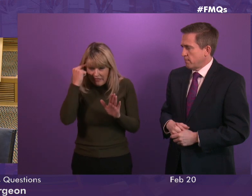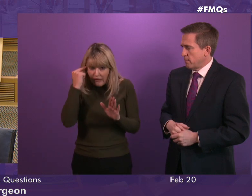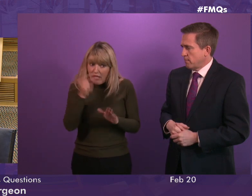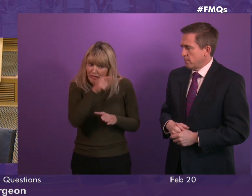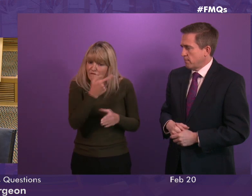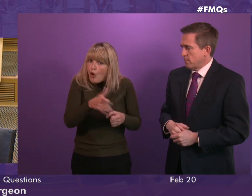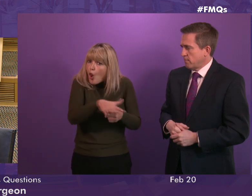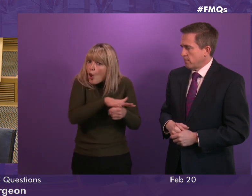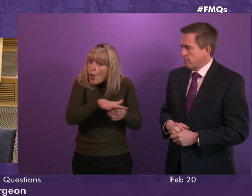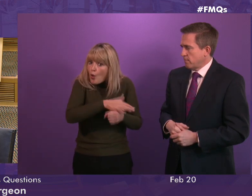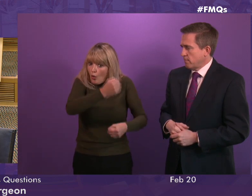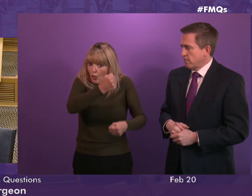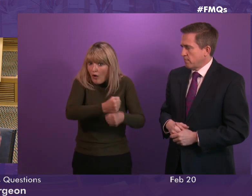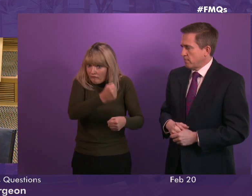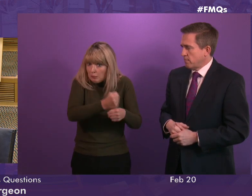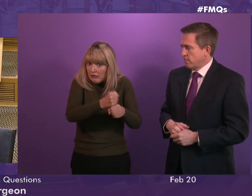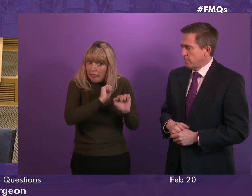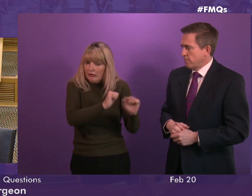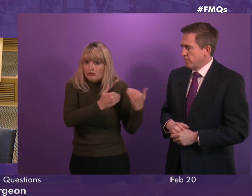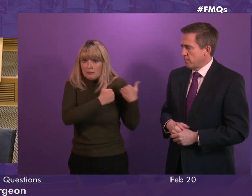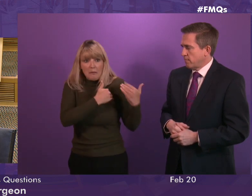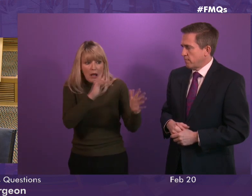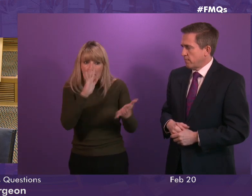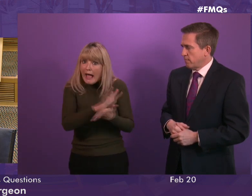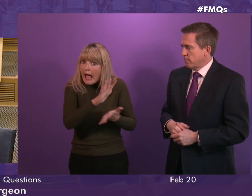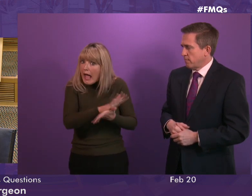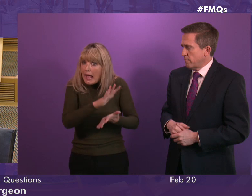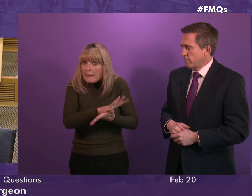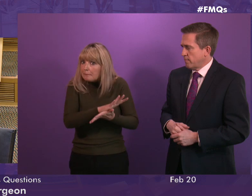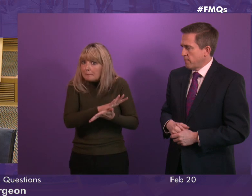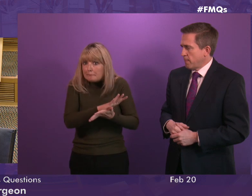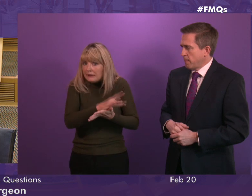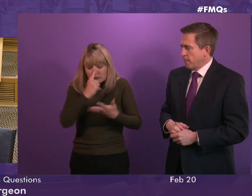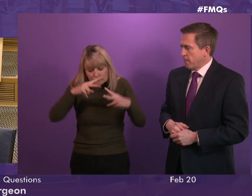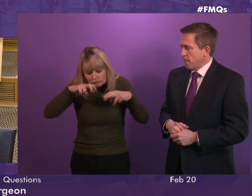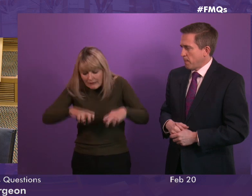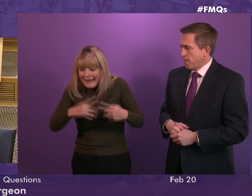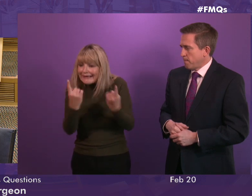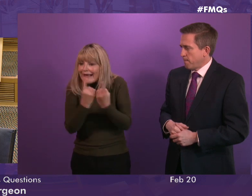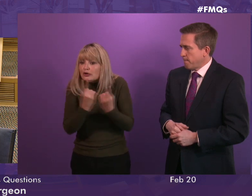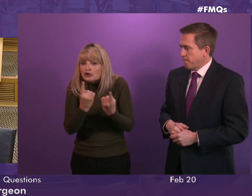government. However, I am happy to look into issues that are appropriately raised in the chamber, and I would be happy to write to the member when I have had the opportunity